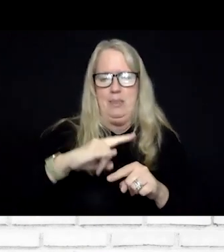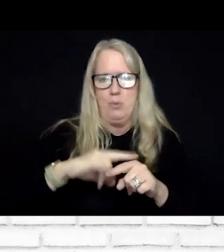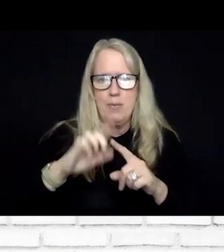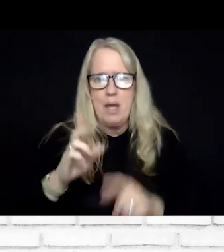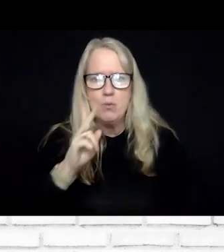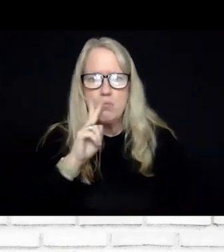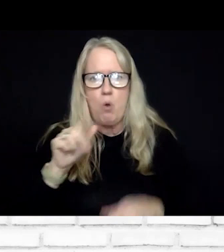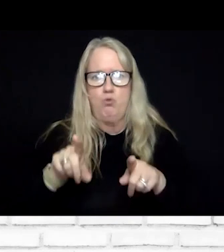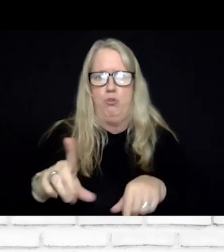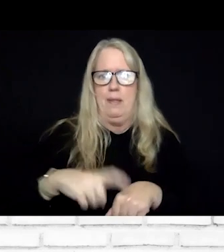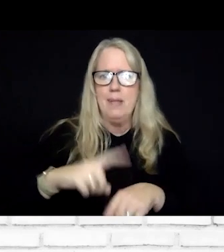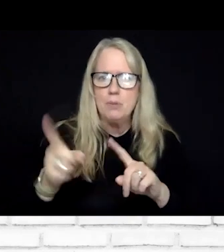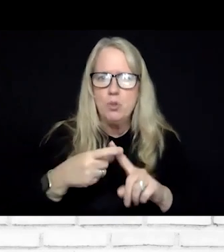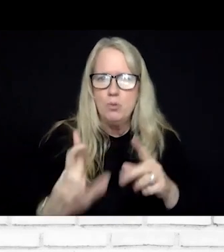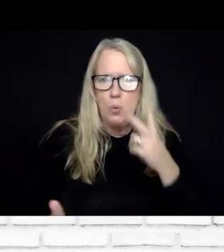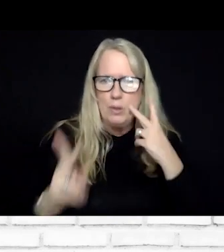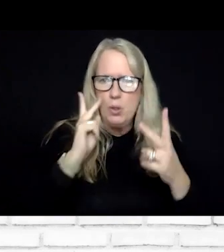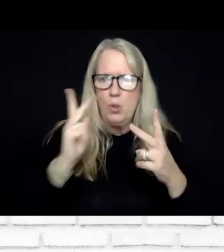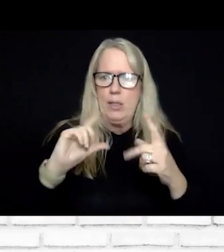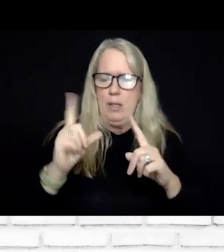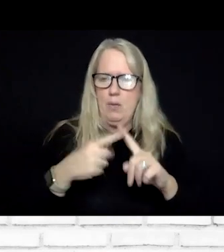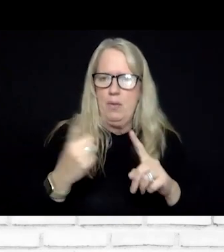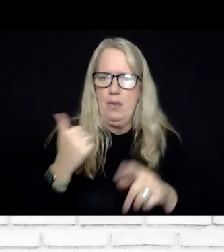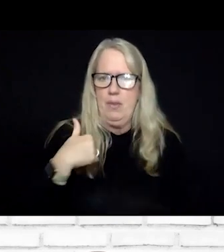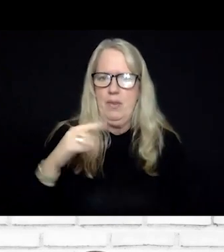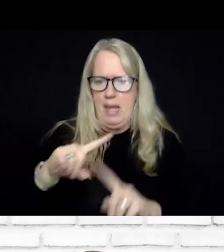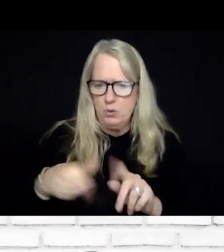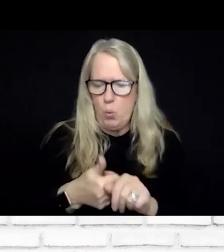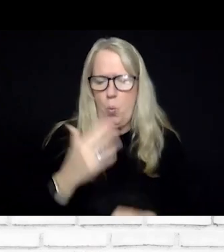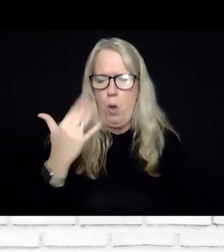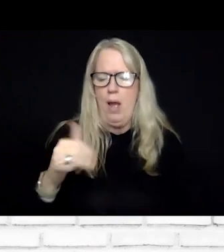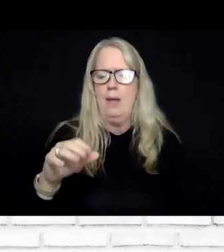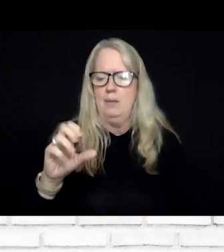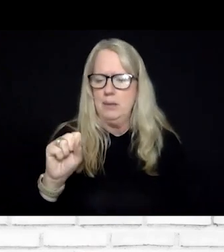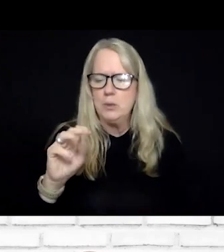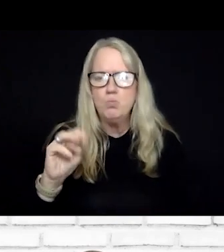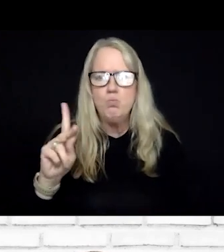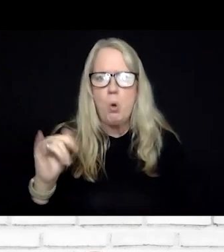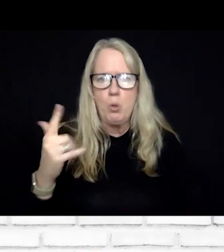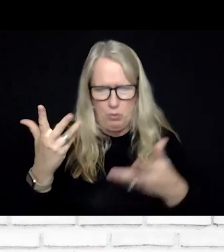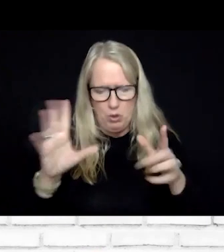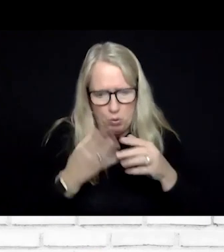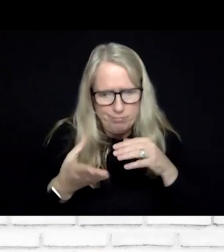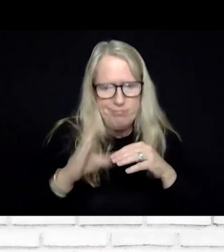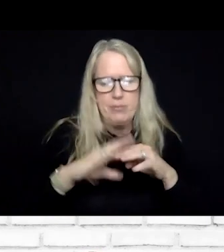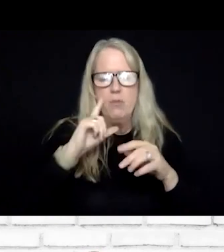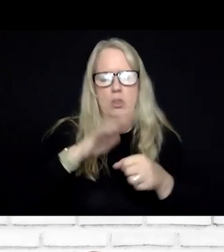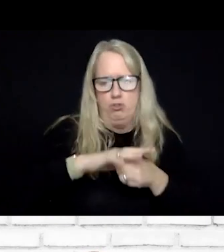SMOKED AT THE TIME. WE KNOW THAT IT INCREASES STRESS AND